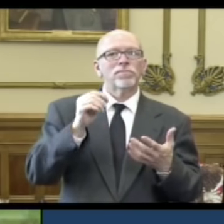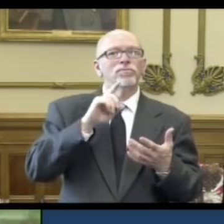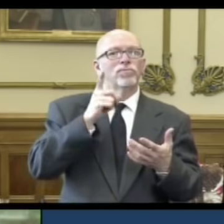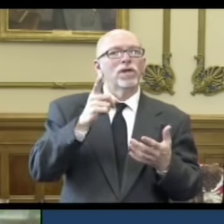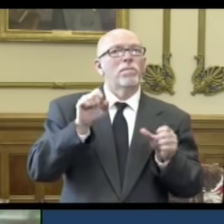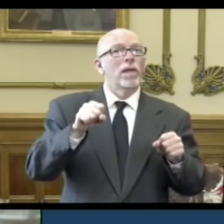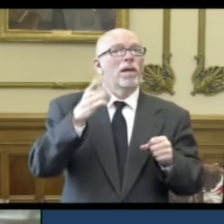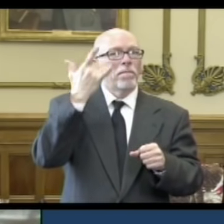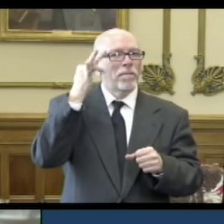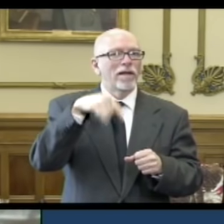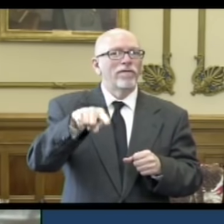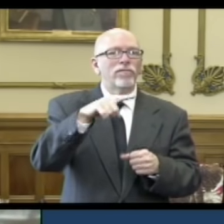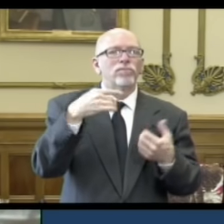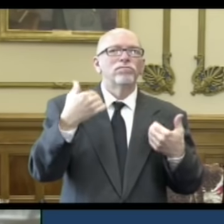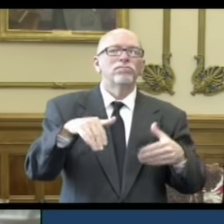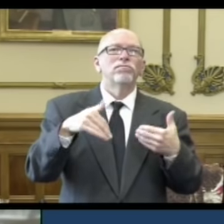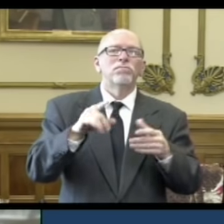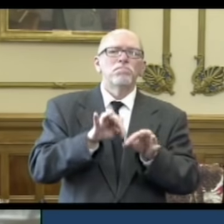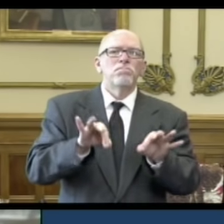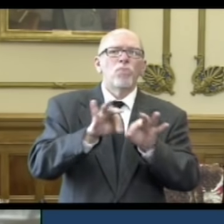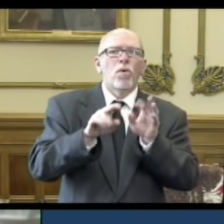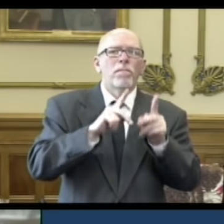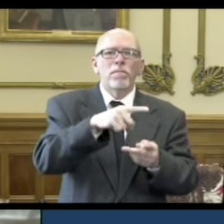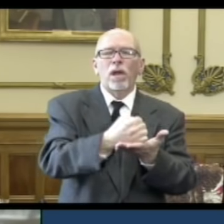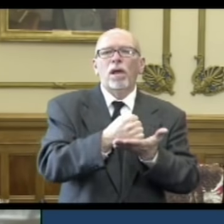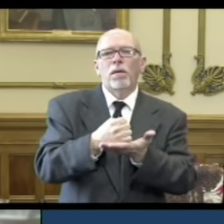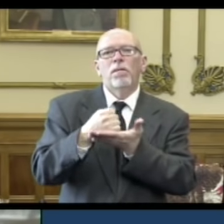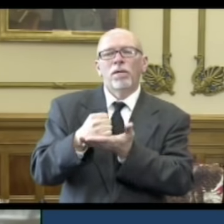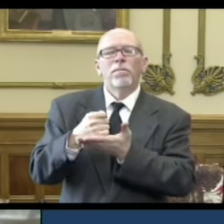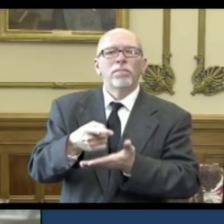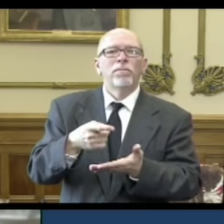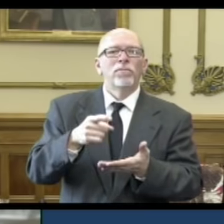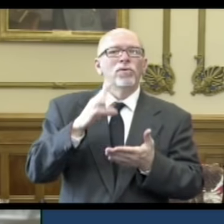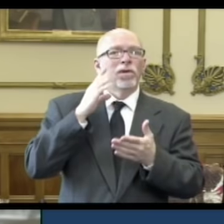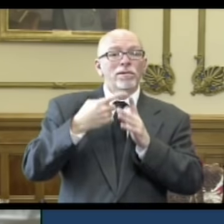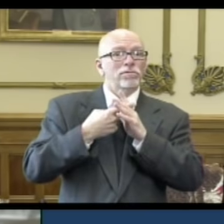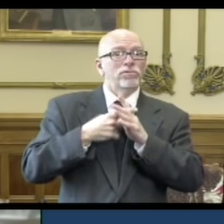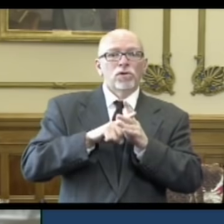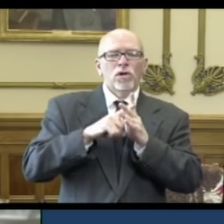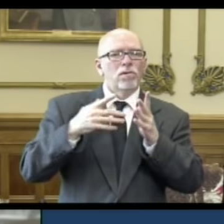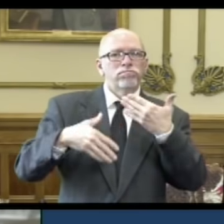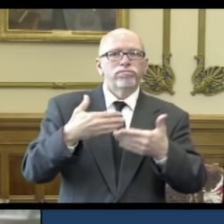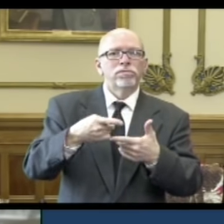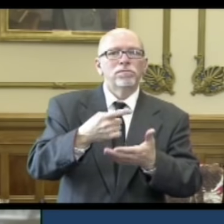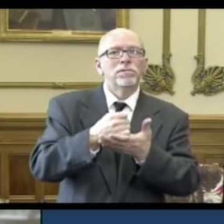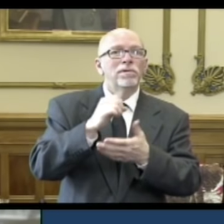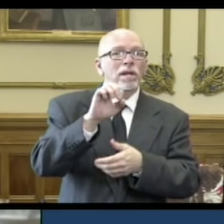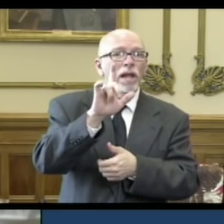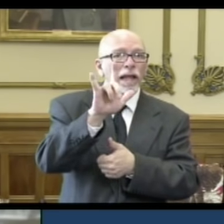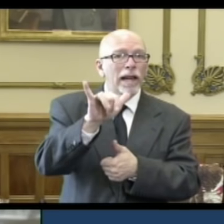LONG TIME MORE THAN 2 MONTHS BUT WE'VE COME A LONG FAST AND IT'S ONLY BEEN POSSIBLE BECAUSE OF THE HELP OF SOME